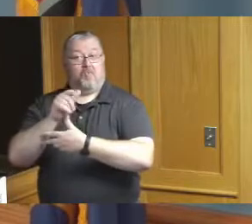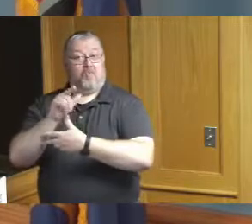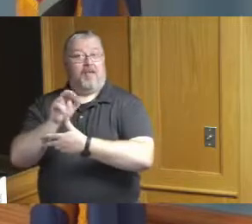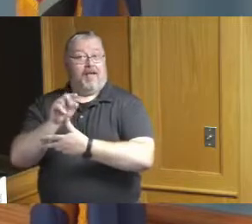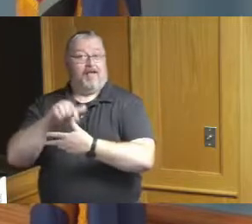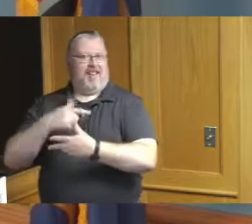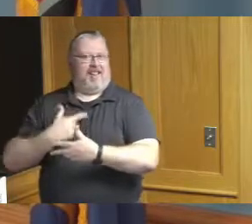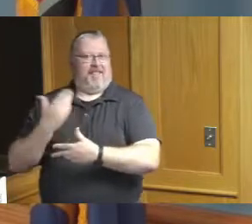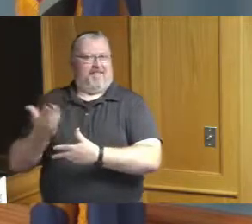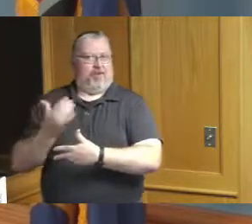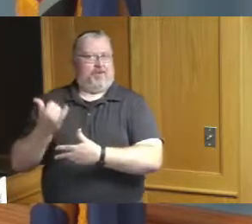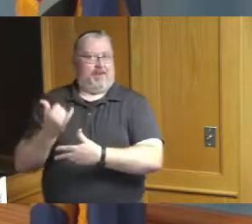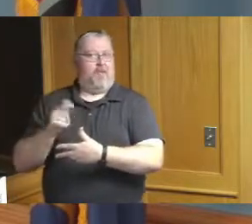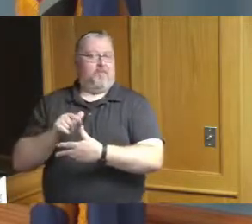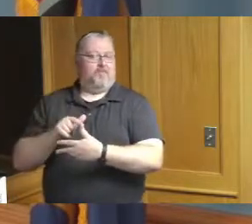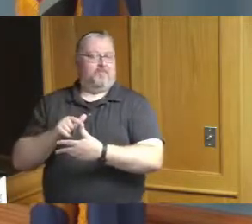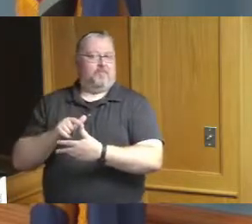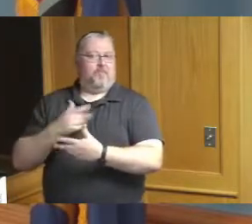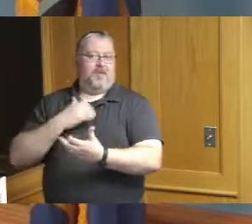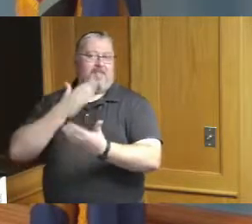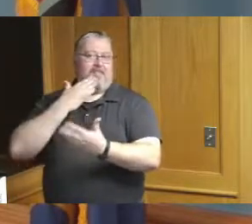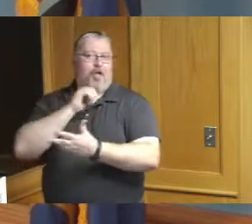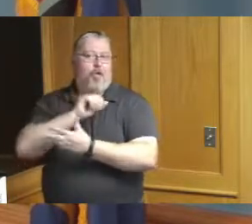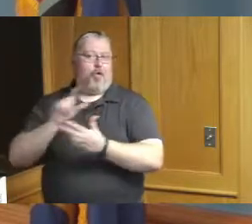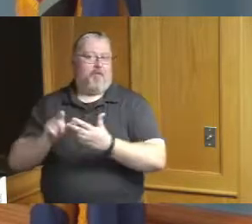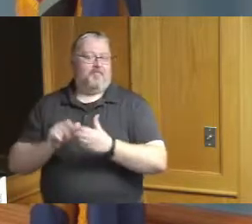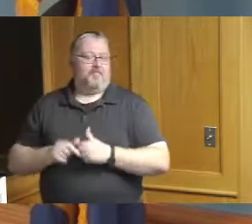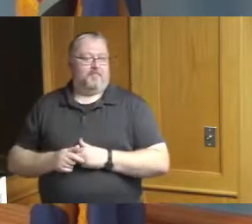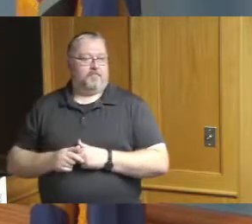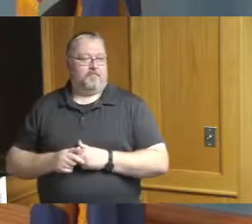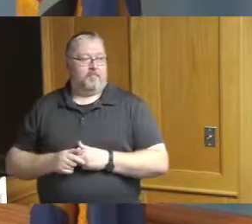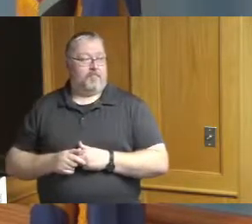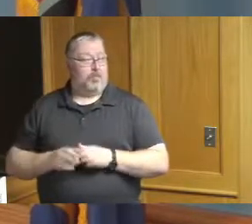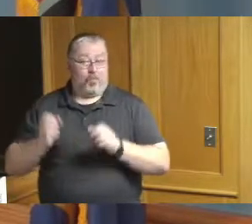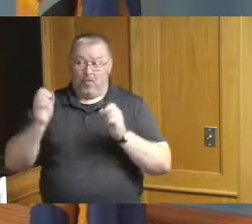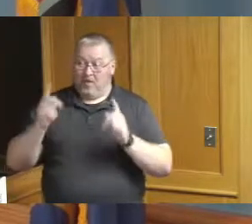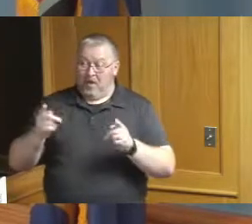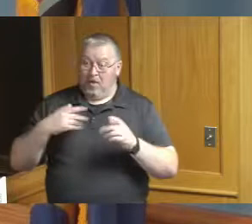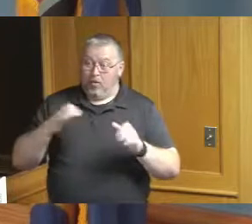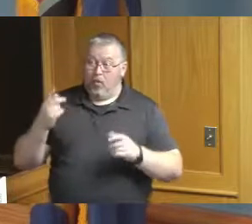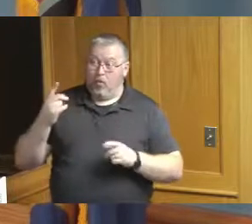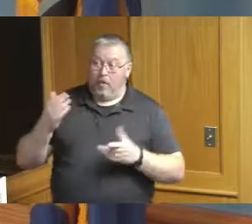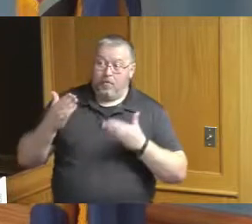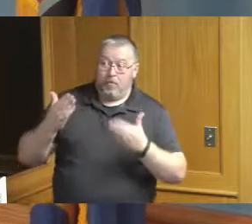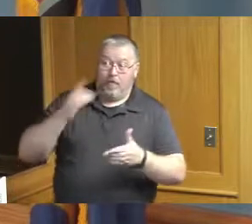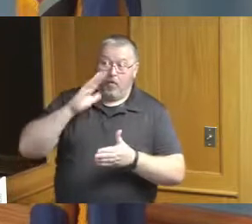lives here now so we thank all of you um charlie is it okay if i do one motion for all three as